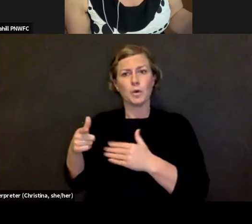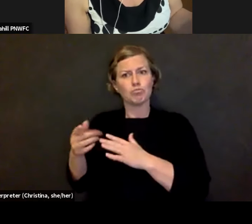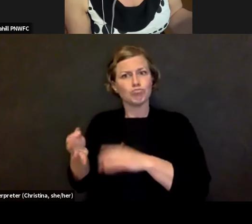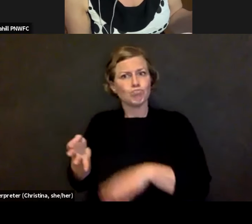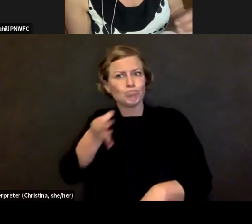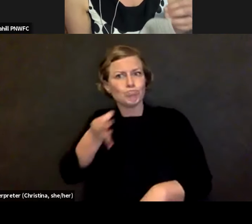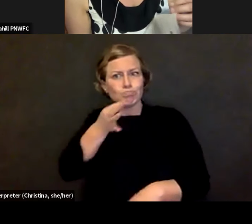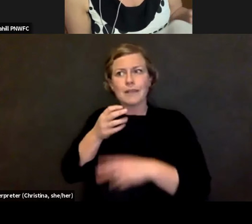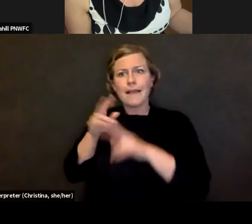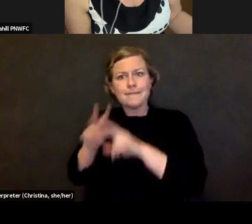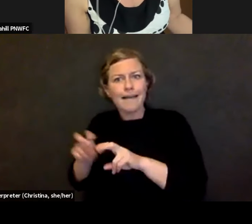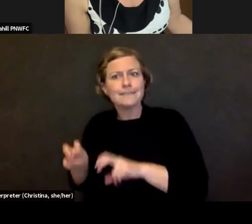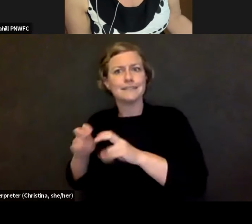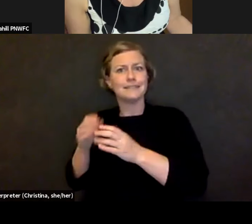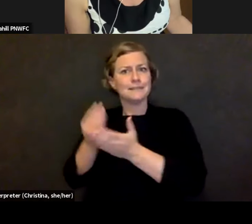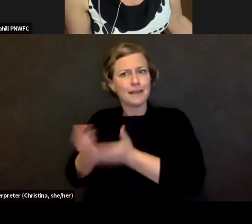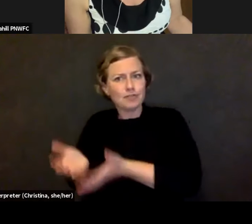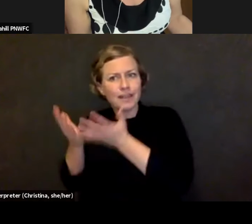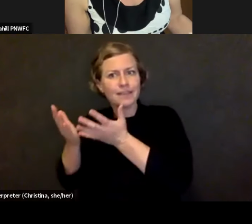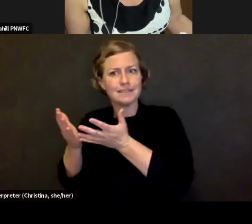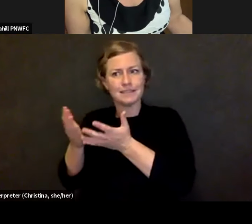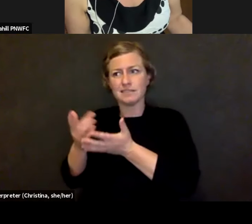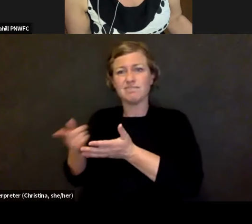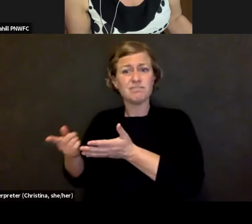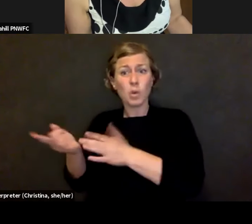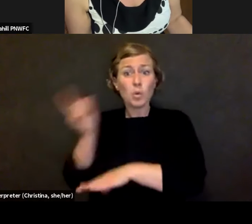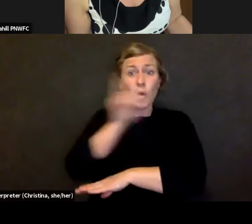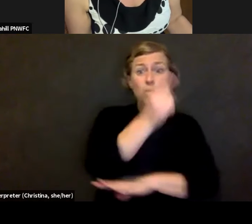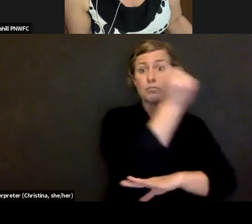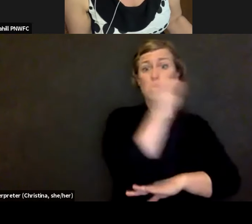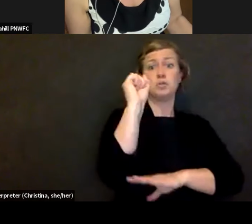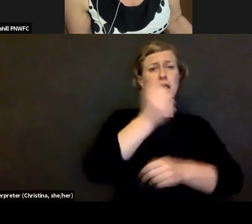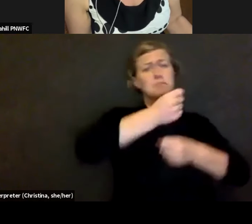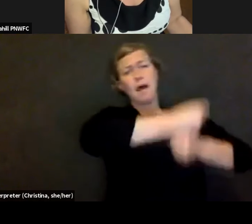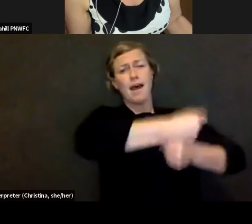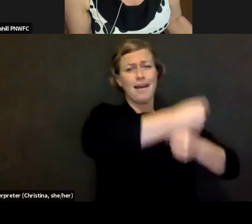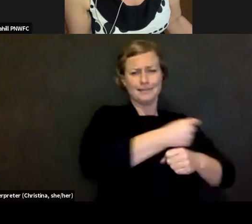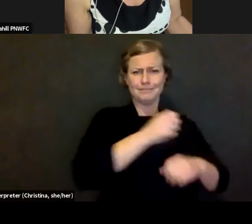know some amazing introverts who are great at analysis and fund-raising. Not everyone